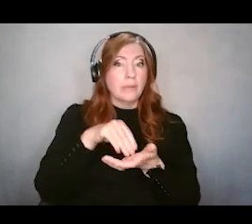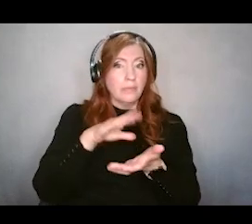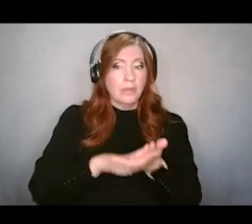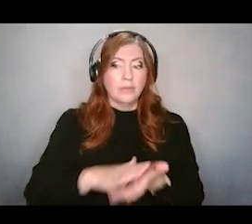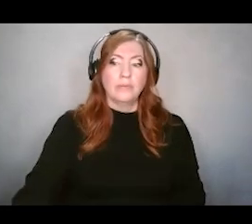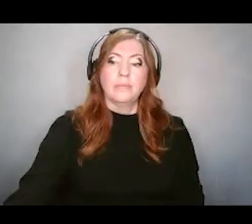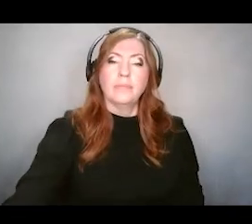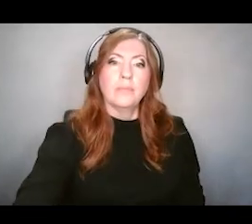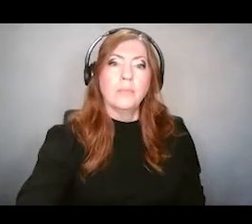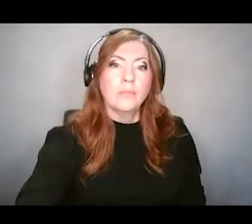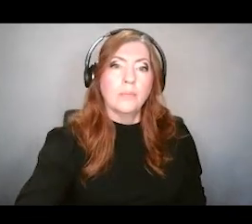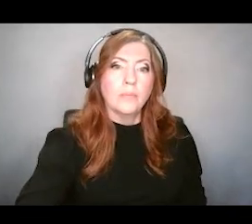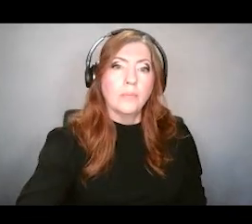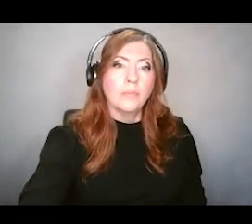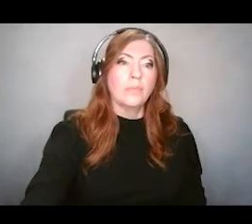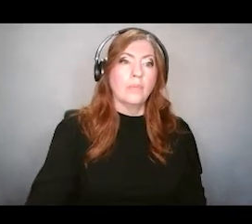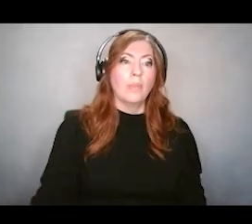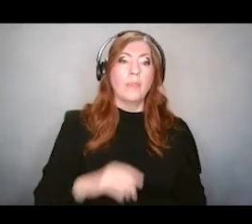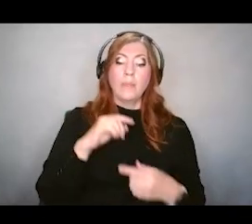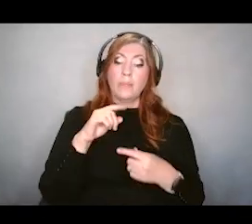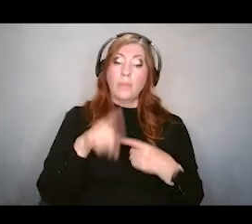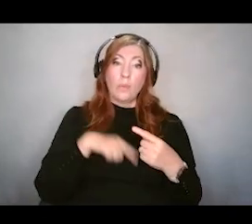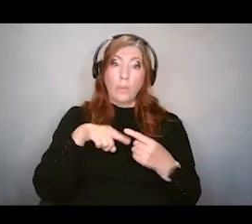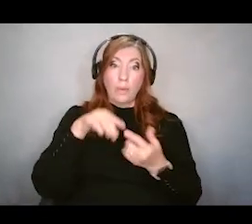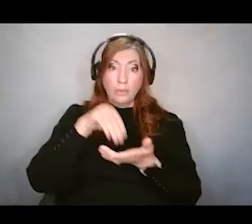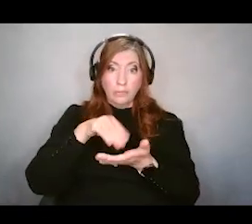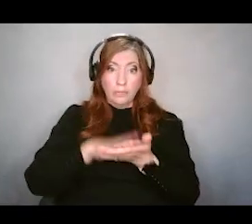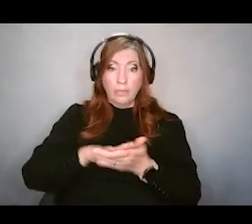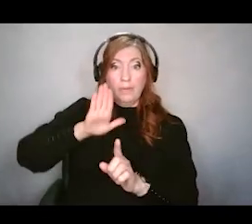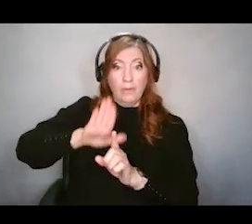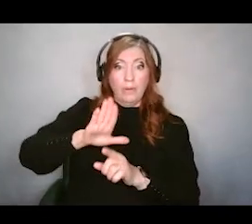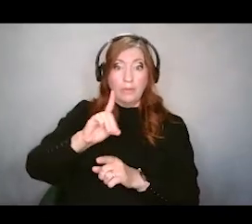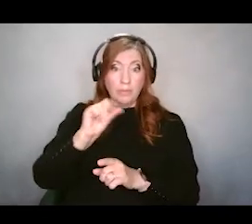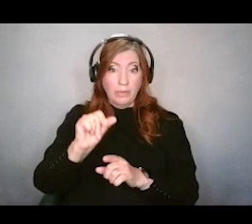When documenting a participant’s disability, education records can be an important and